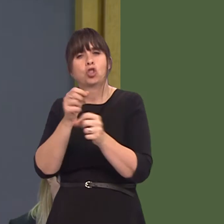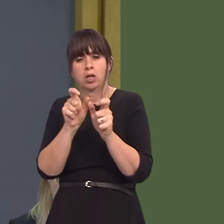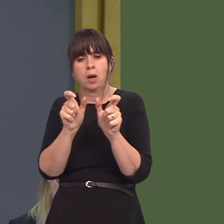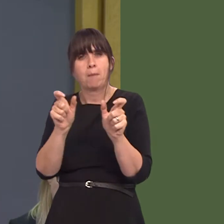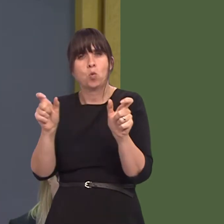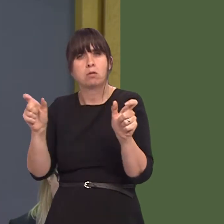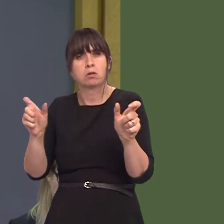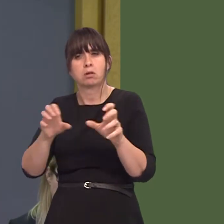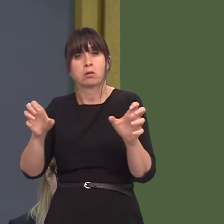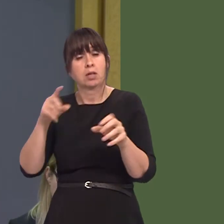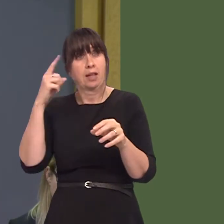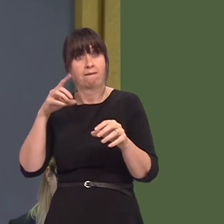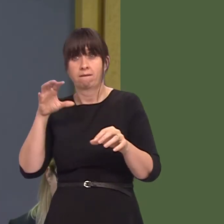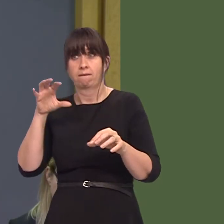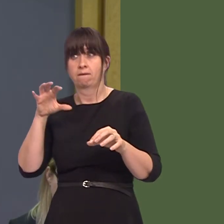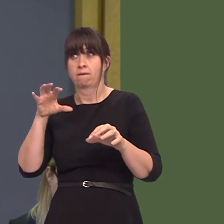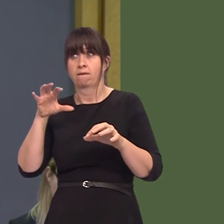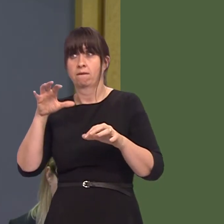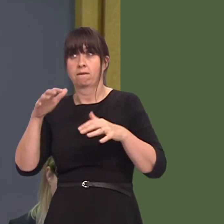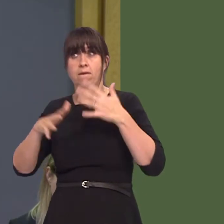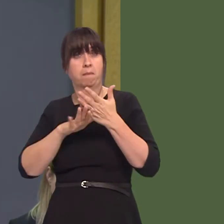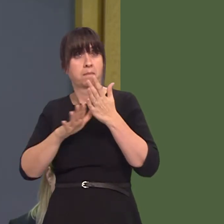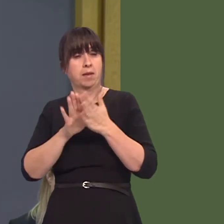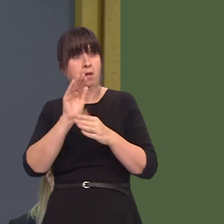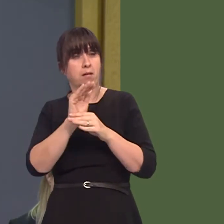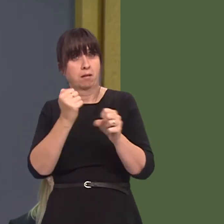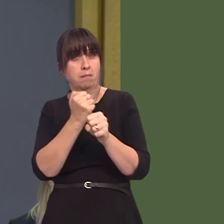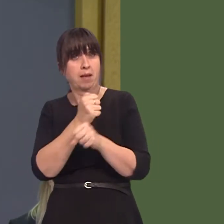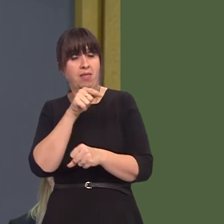If the sector were to be dominated by that, that would cover the cost of sustainability